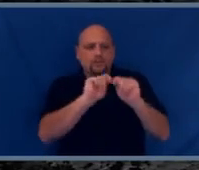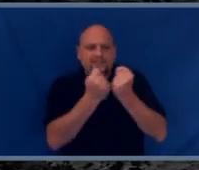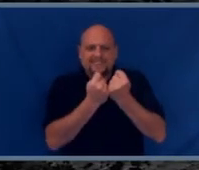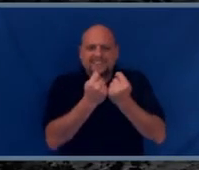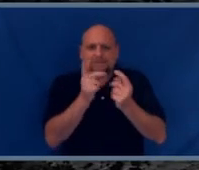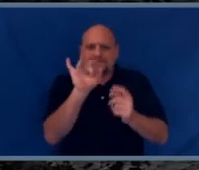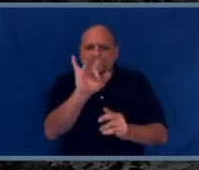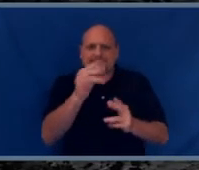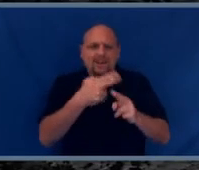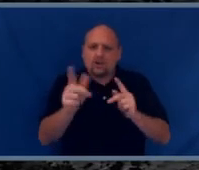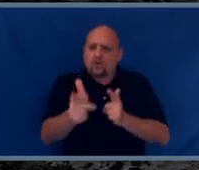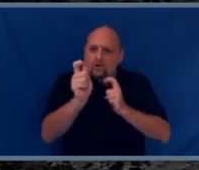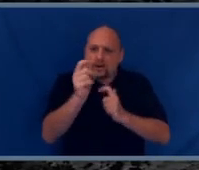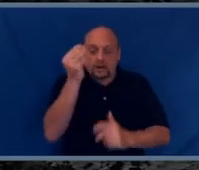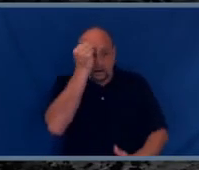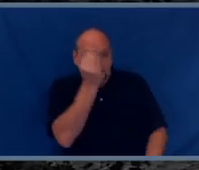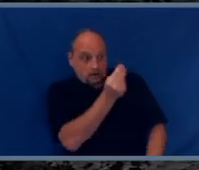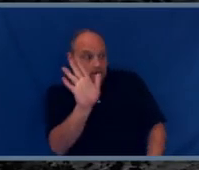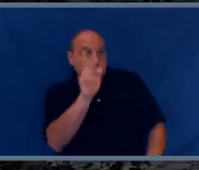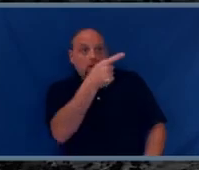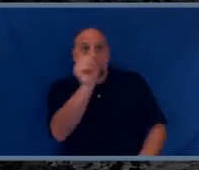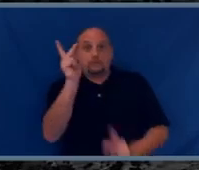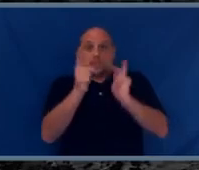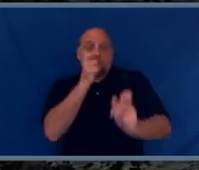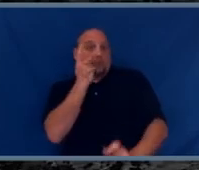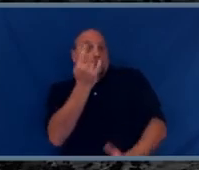FOR THE VIEWER AT HOME THESE